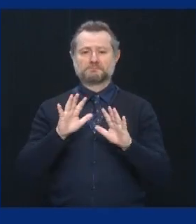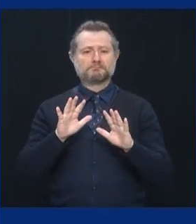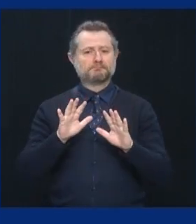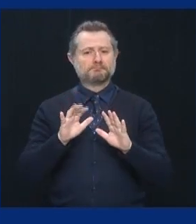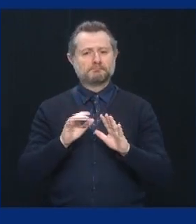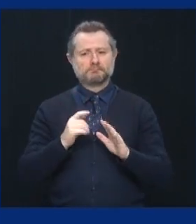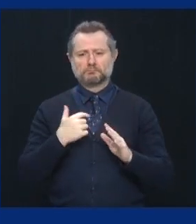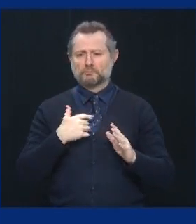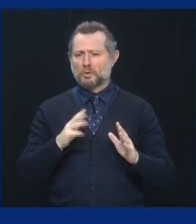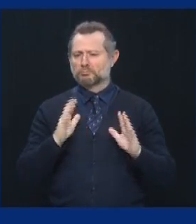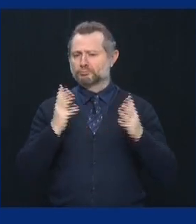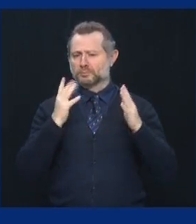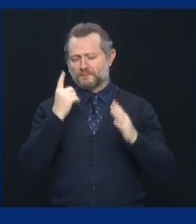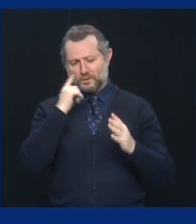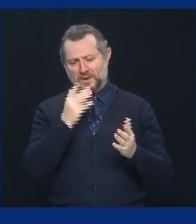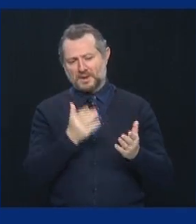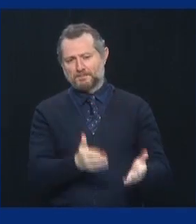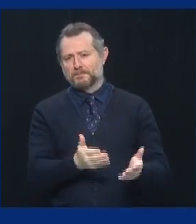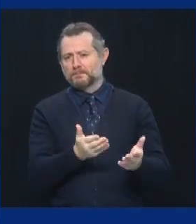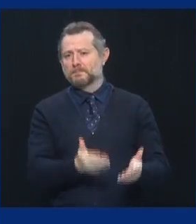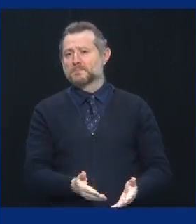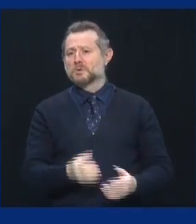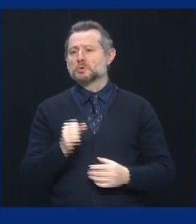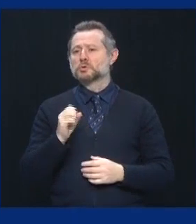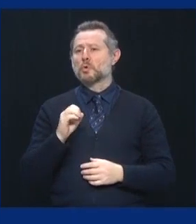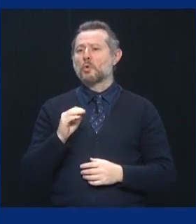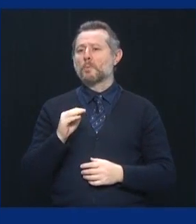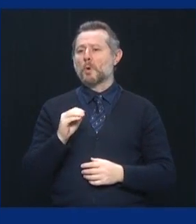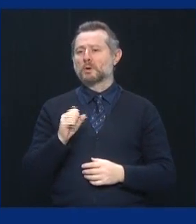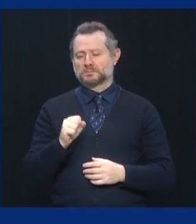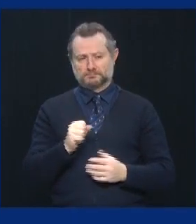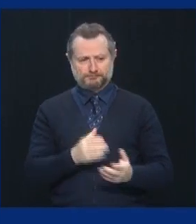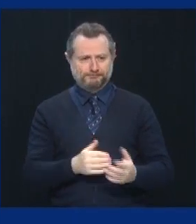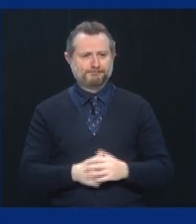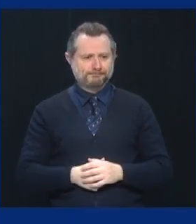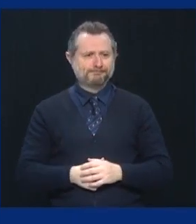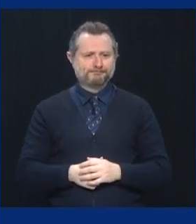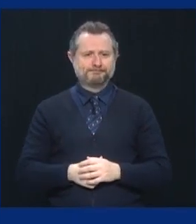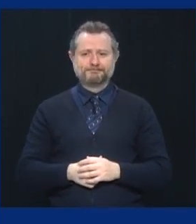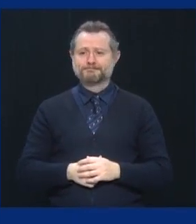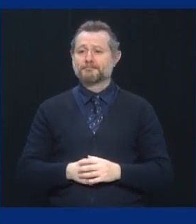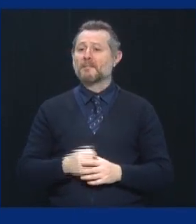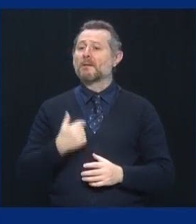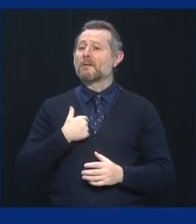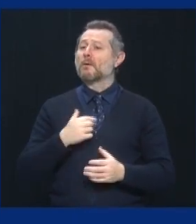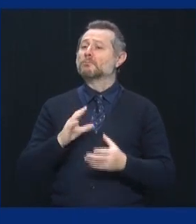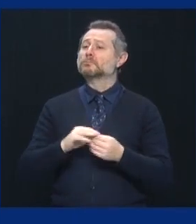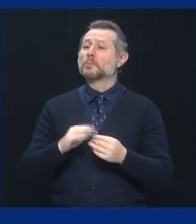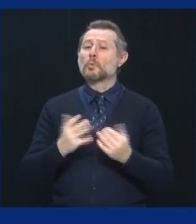COVID. IN NEW YORK AND AROUND THE NATION, BY THE WAY. AND SOMOS IS ALWAYS THERE.